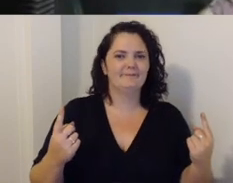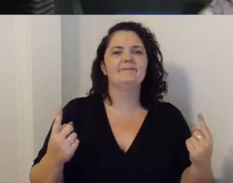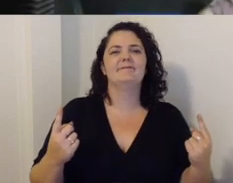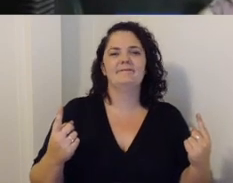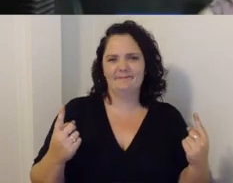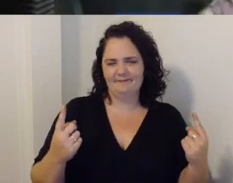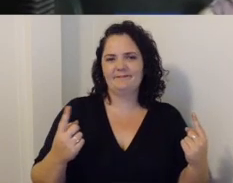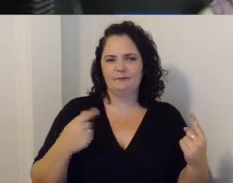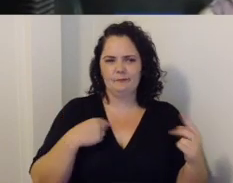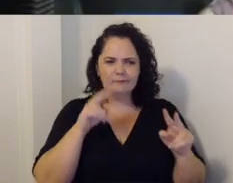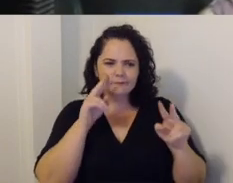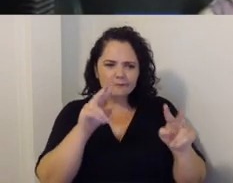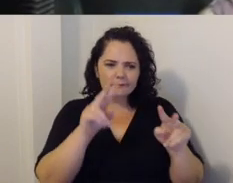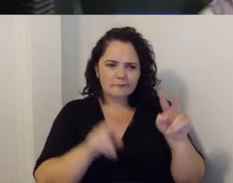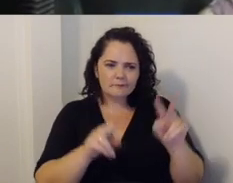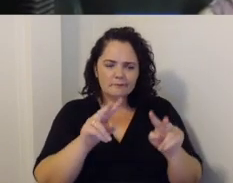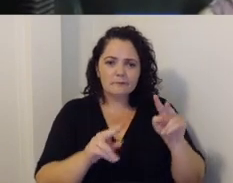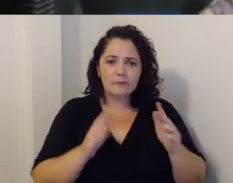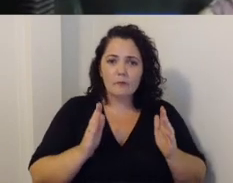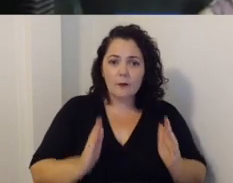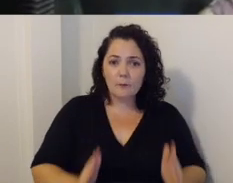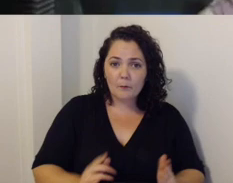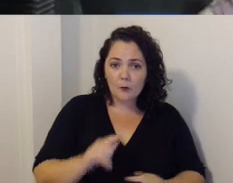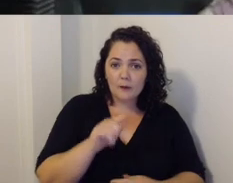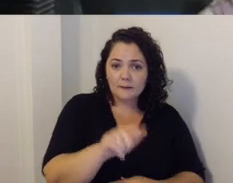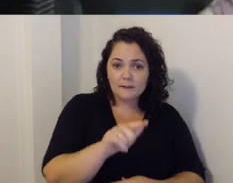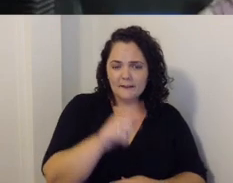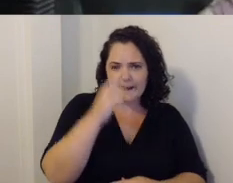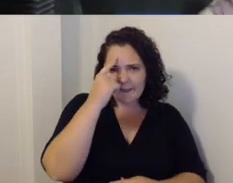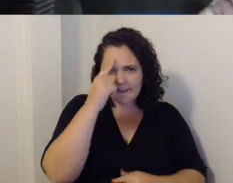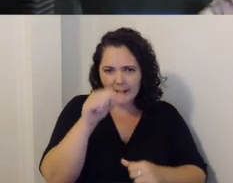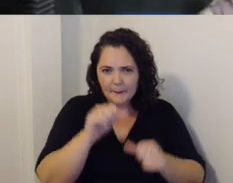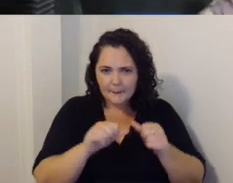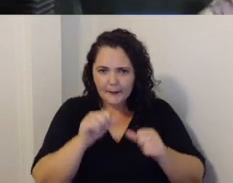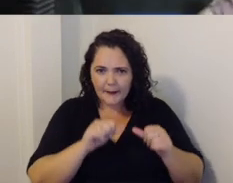from the posing body to figuring out all of those other issues of anatomy, all those other issues of